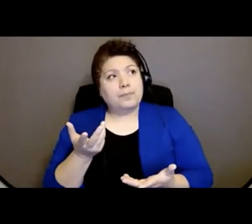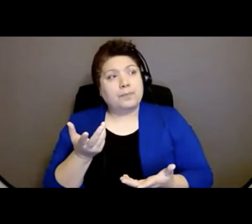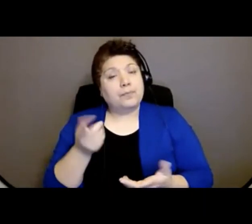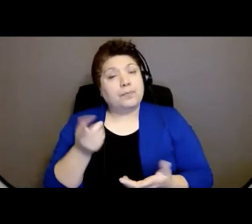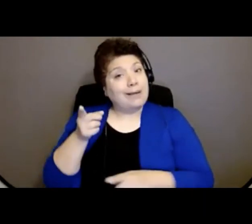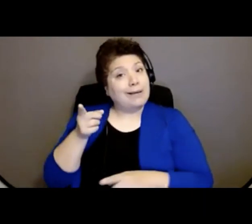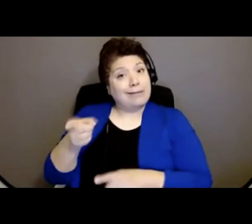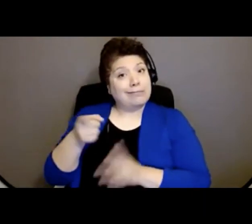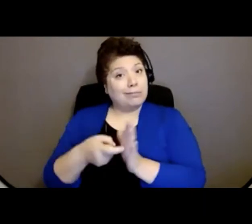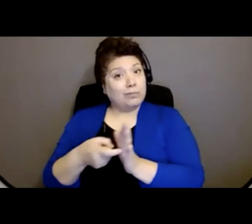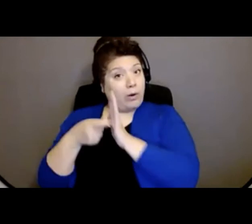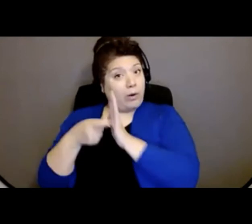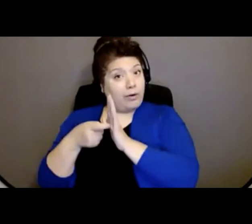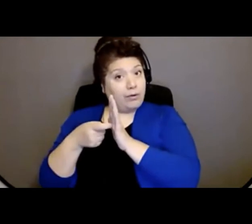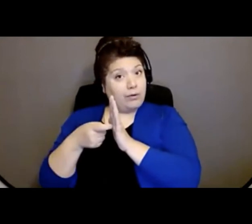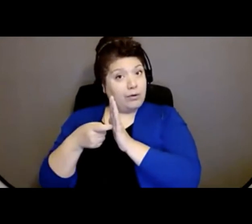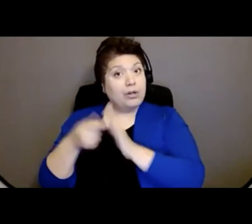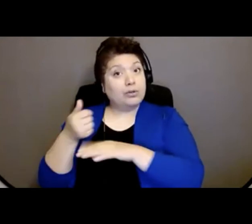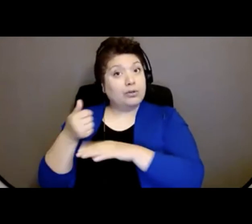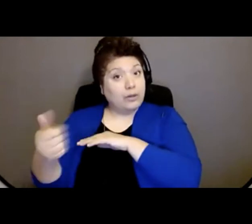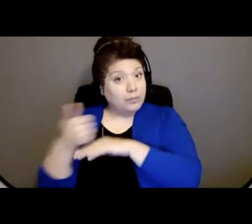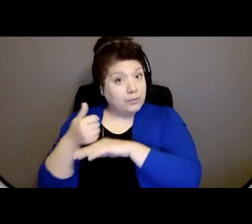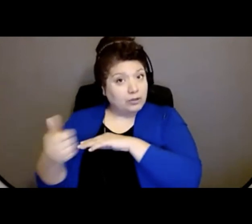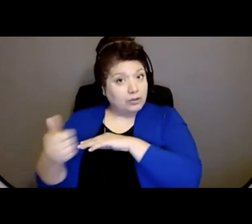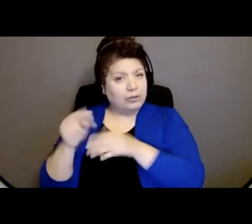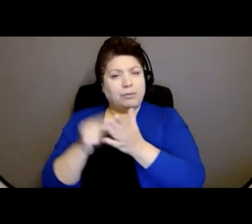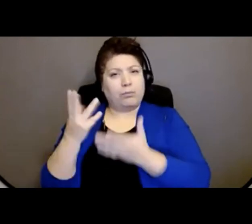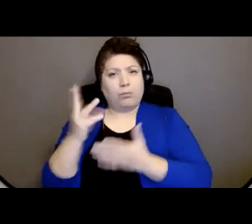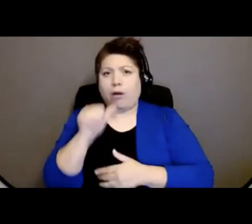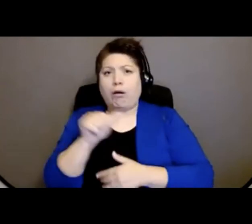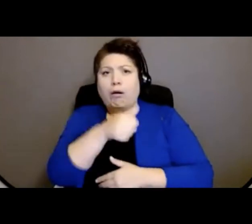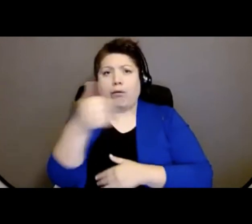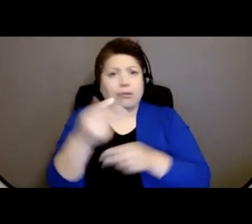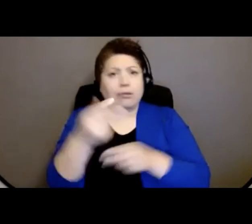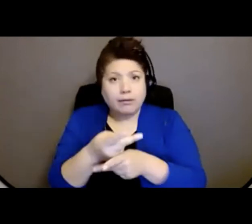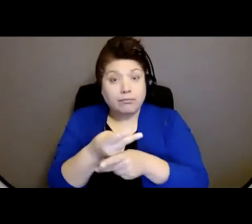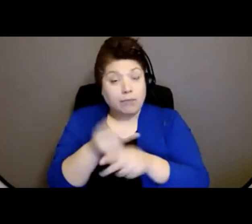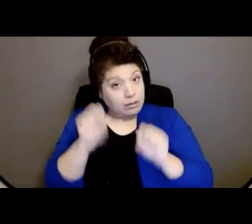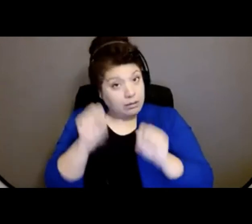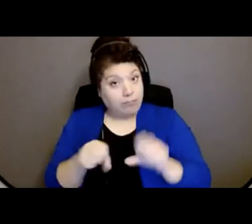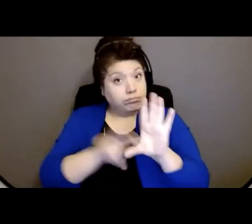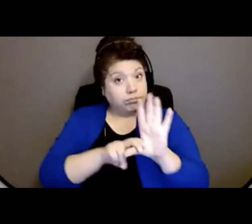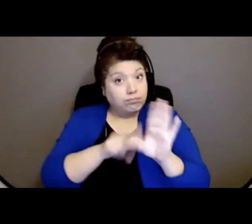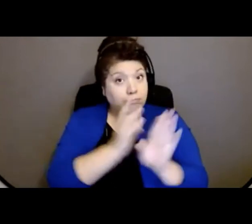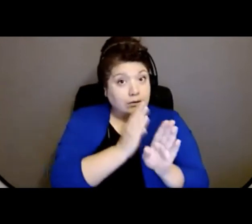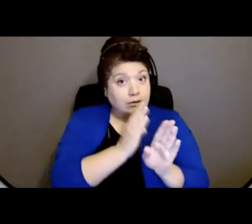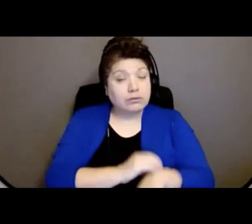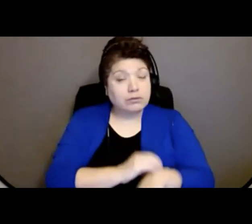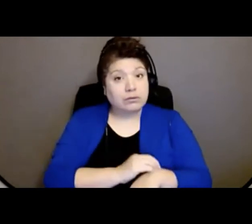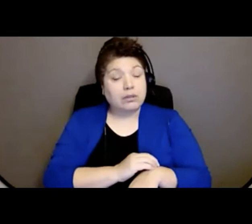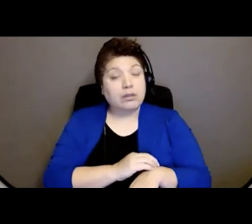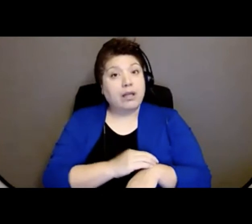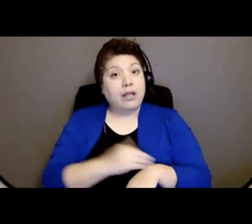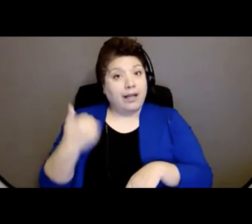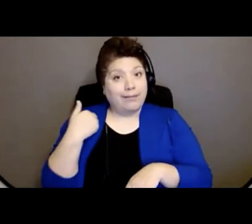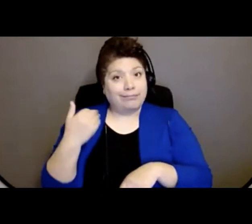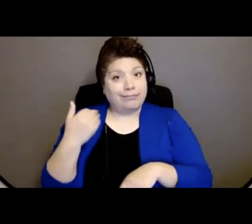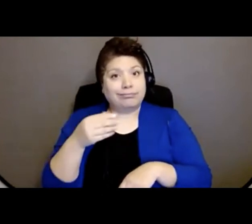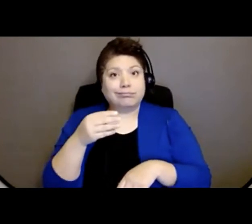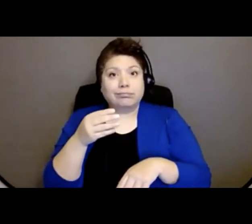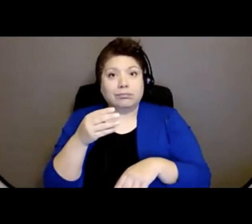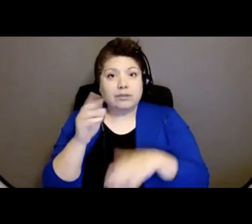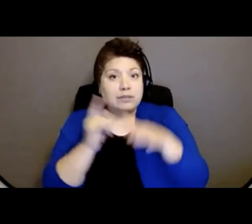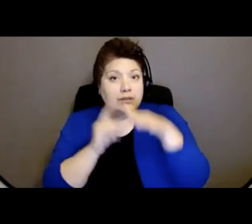ADDRESSED IN DIFFERENT WAYS, LIKE USING A BUS, A STREETCAR, A SUBWAY, A BICYCLE, WALKING, A TRAIN.